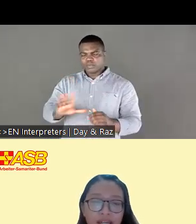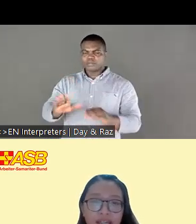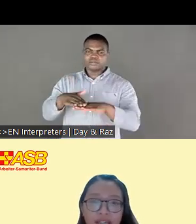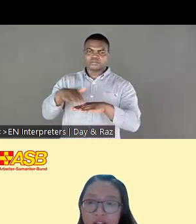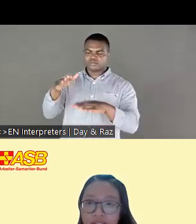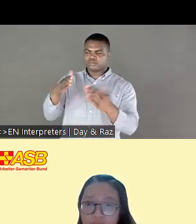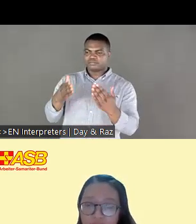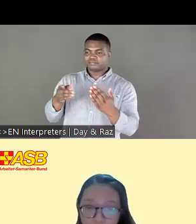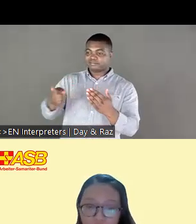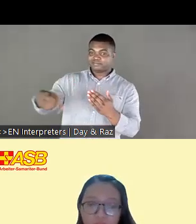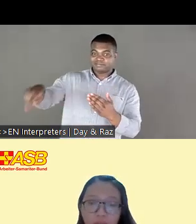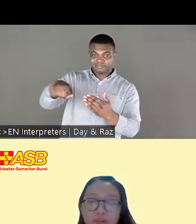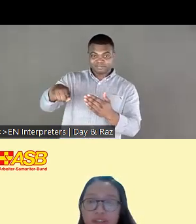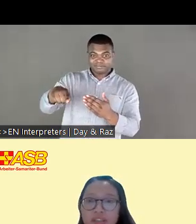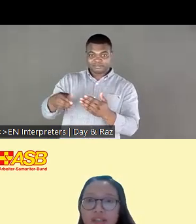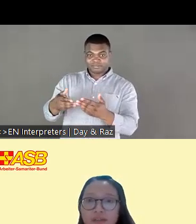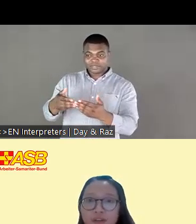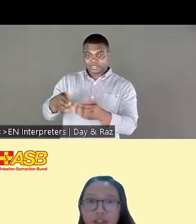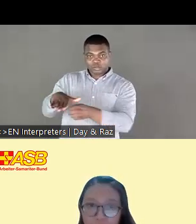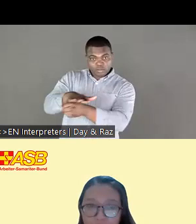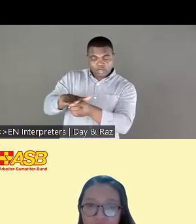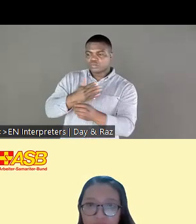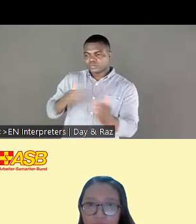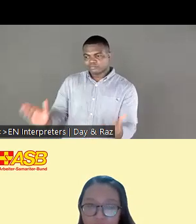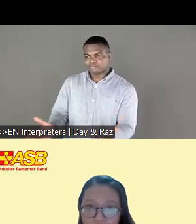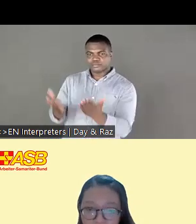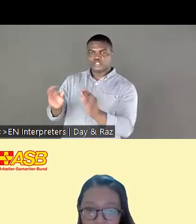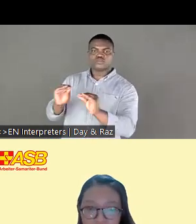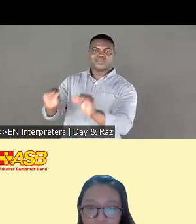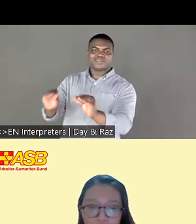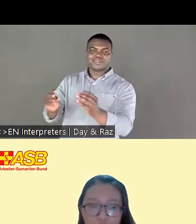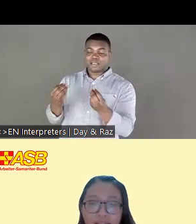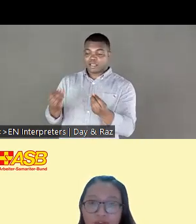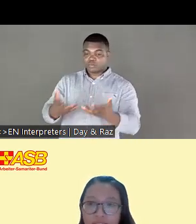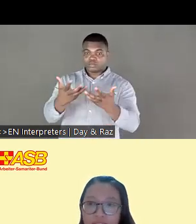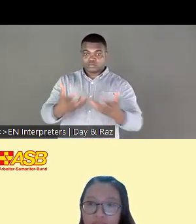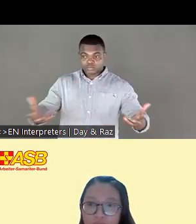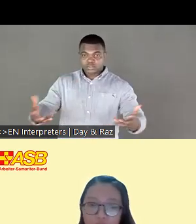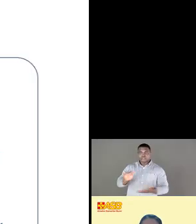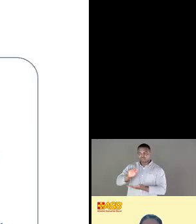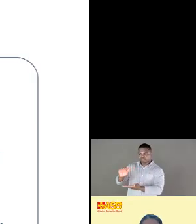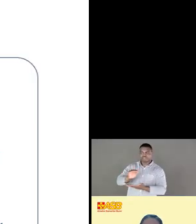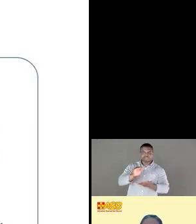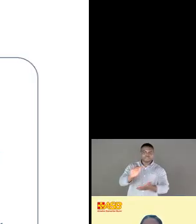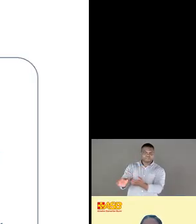It is equally important for humanitarian organizations to provide financial resources, for